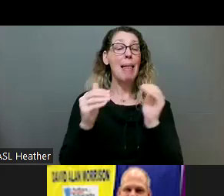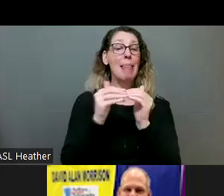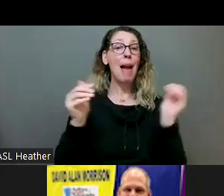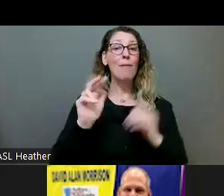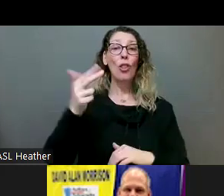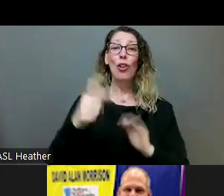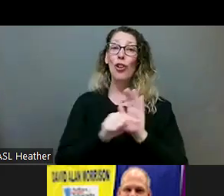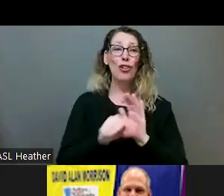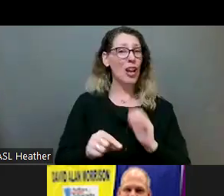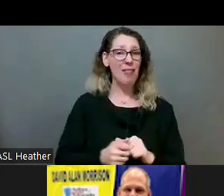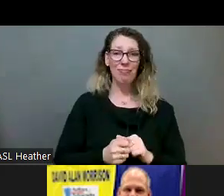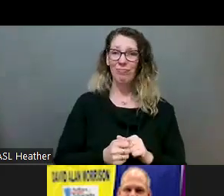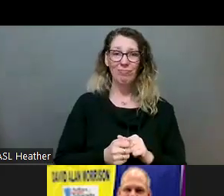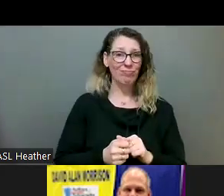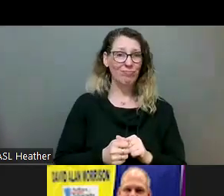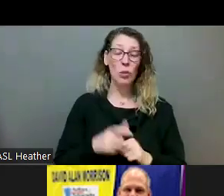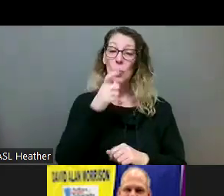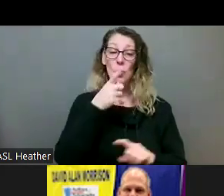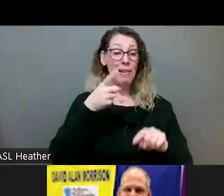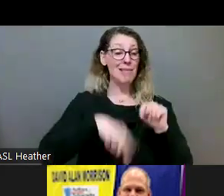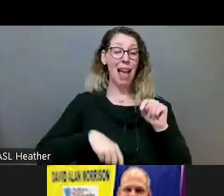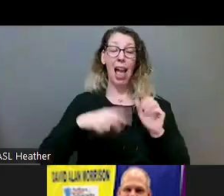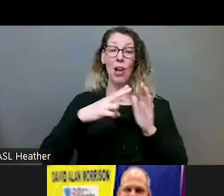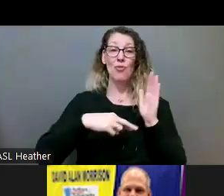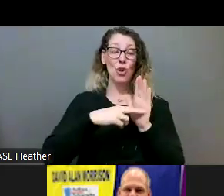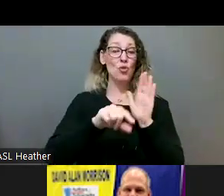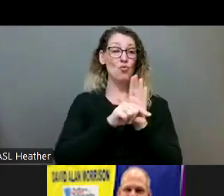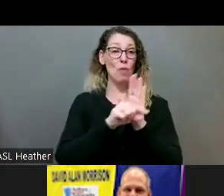Students who cannot read at grade level by the end of third grade are four times